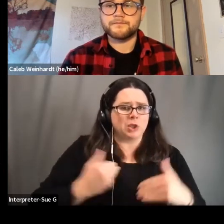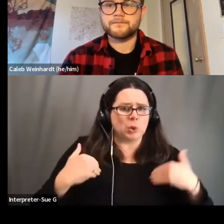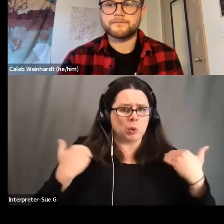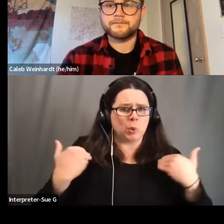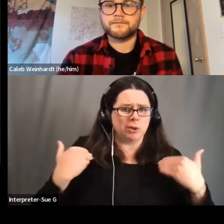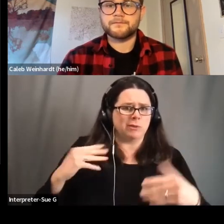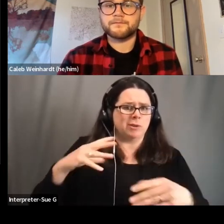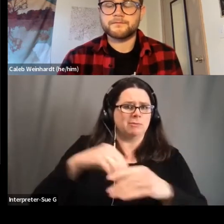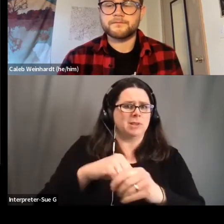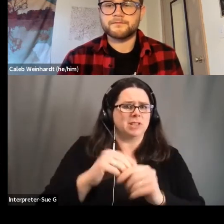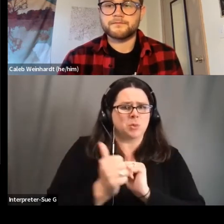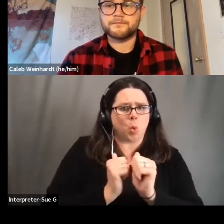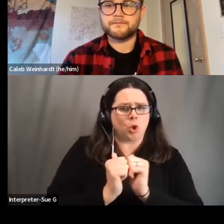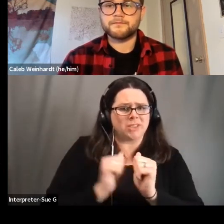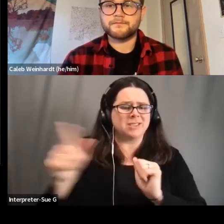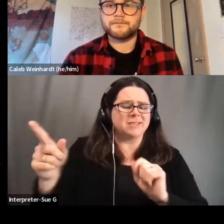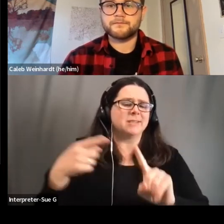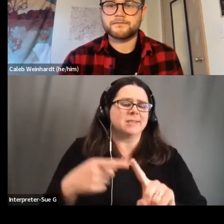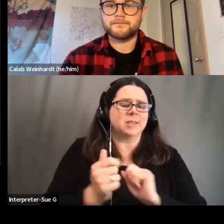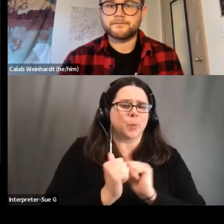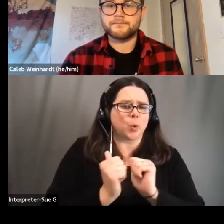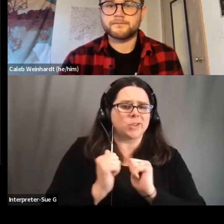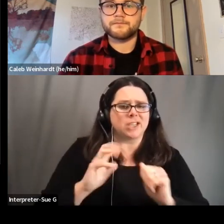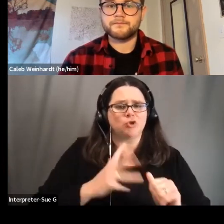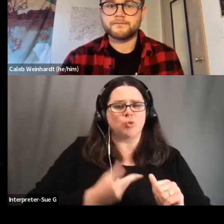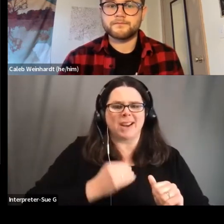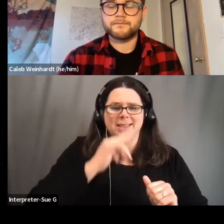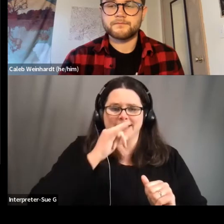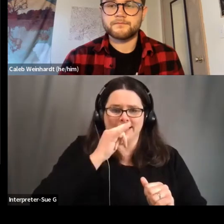So this is all about sports and trans kids and it's just a lovely video.